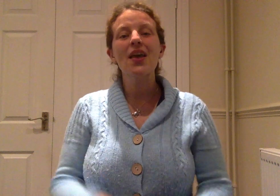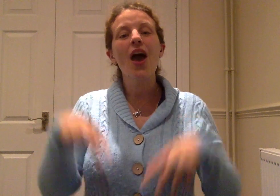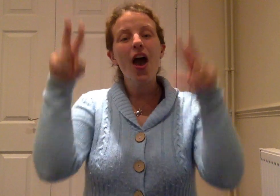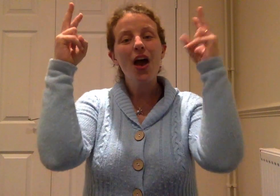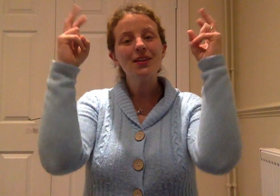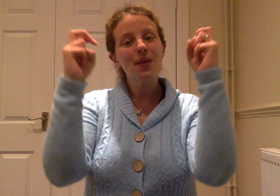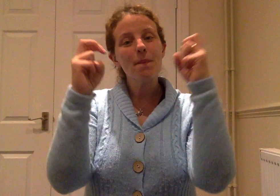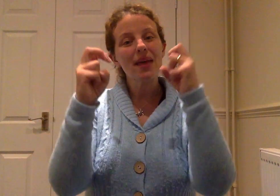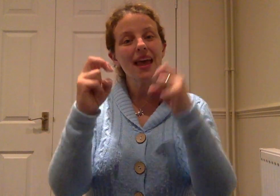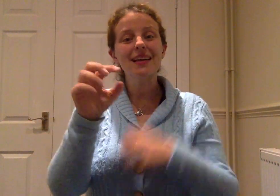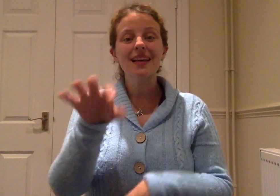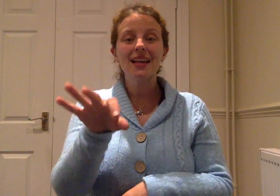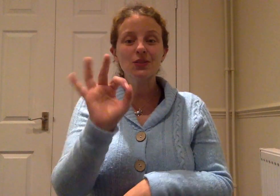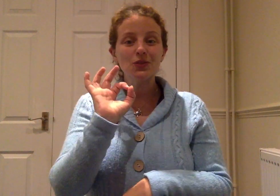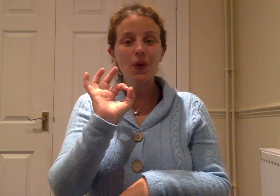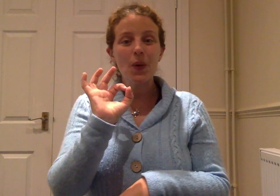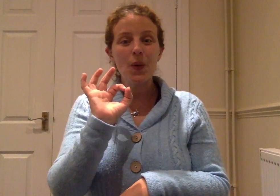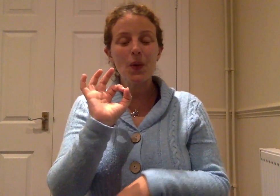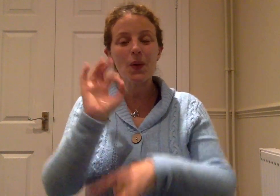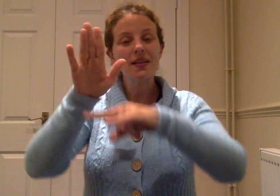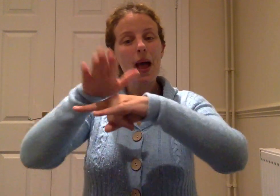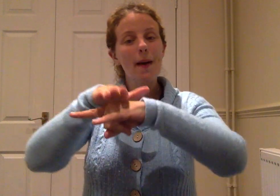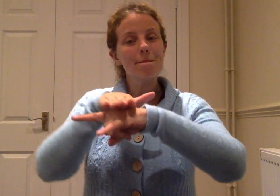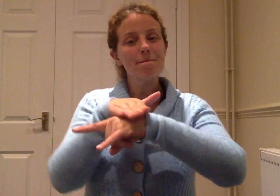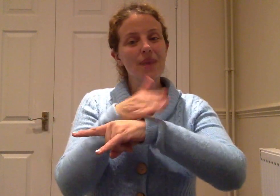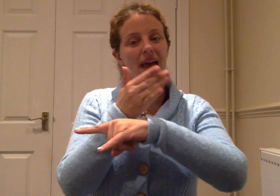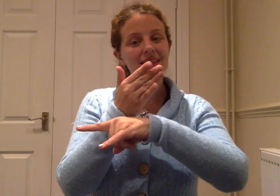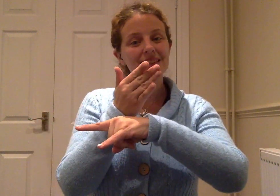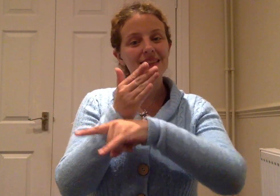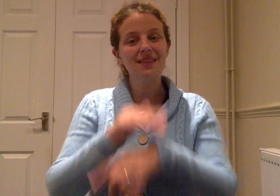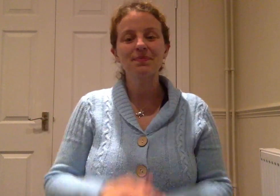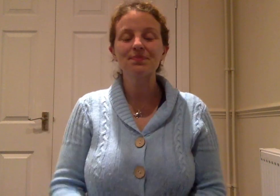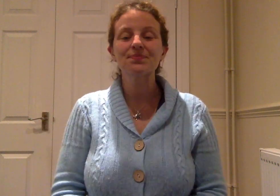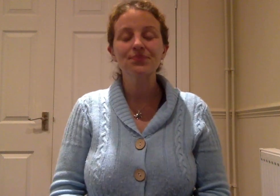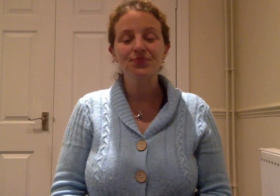Topic chose pets.